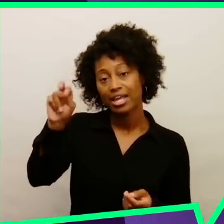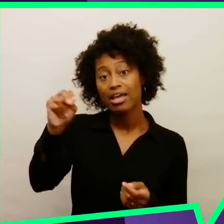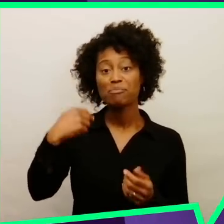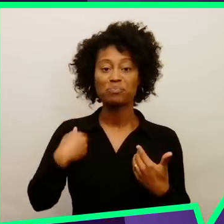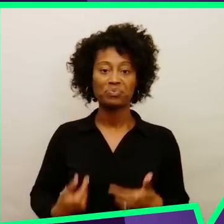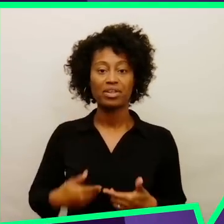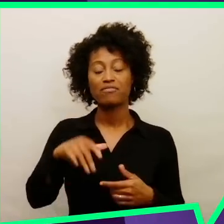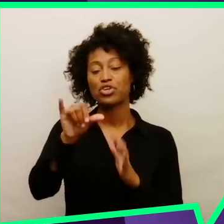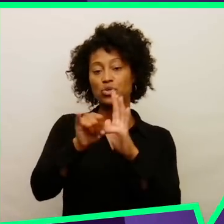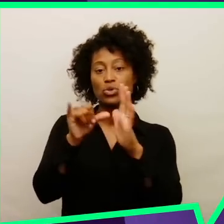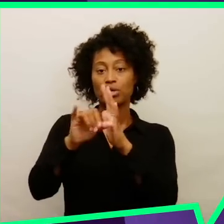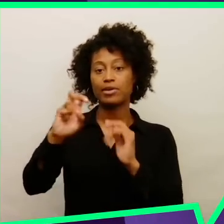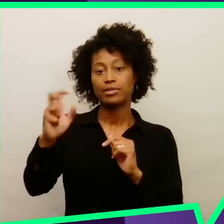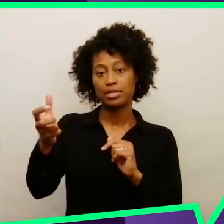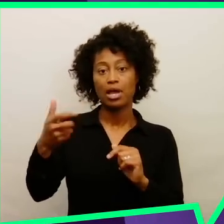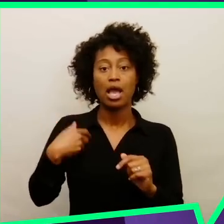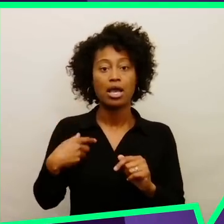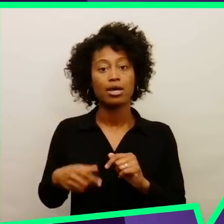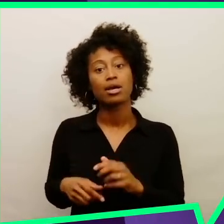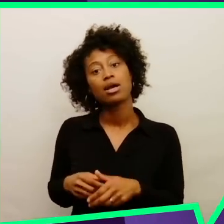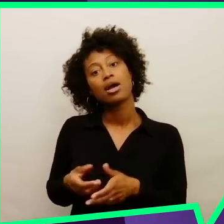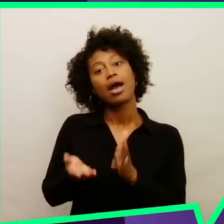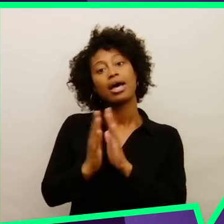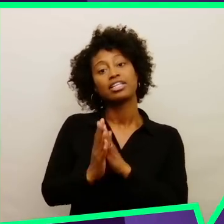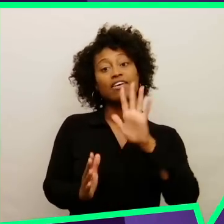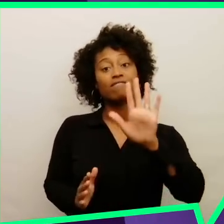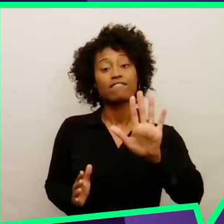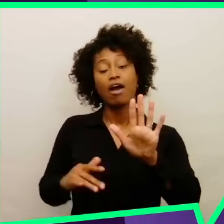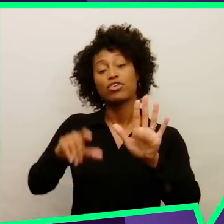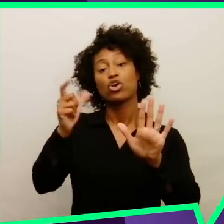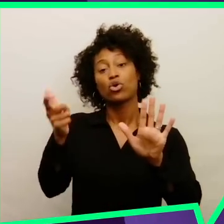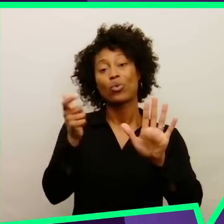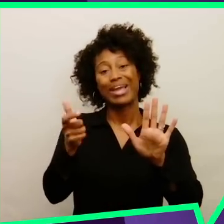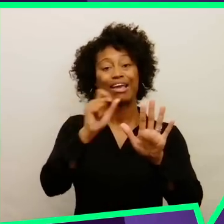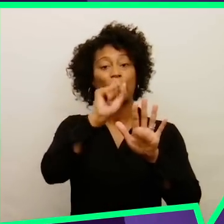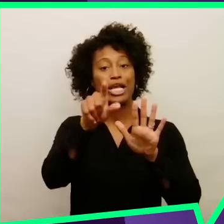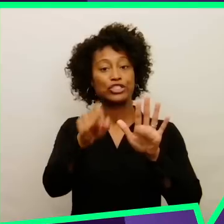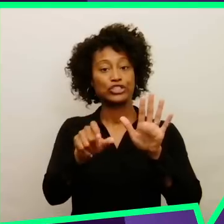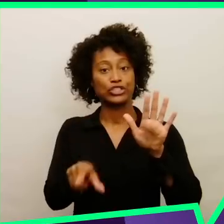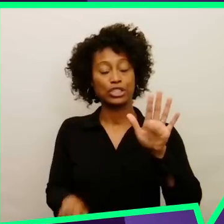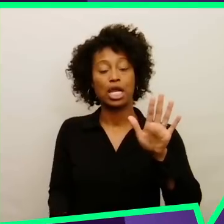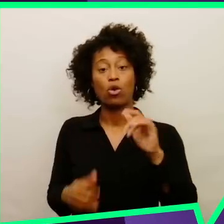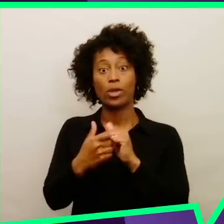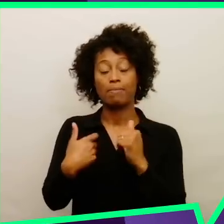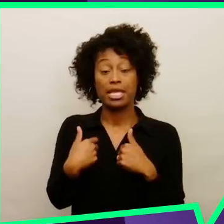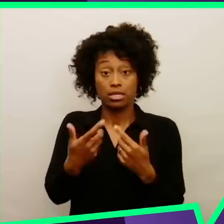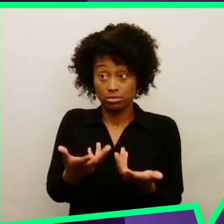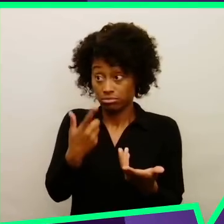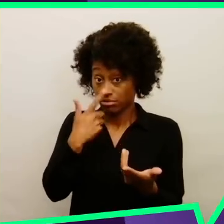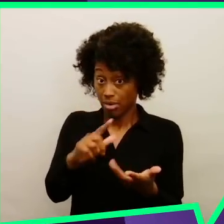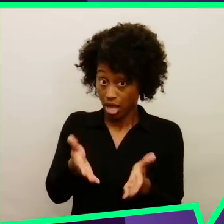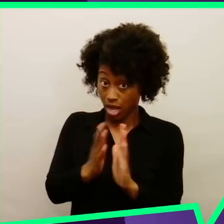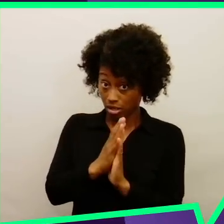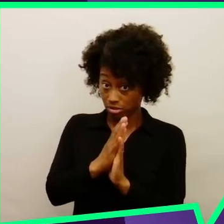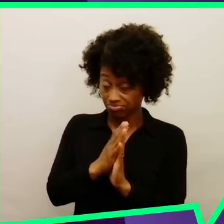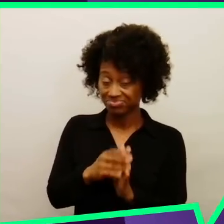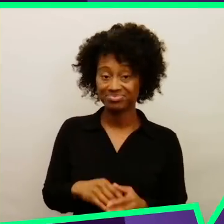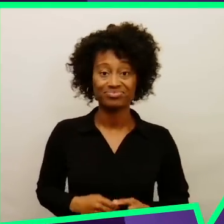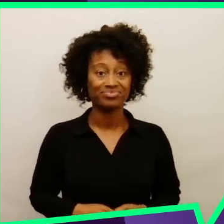so I'm going to pass it off to my co-caster, Lily. Hi, Kaitlyn. So I have a YouTube channel where I ask guests